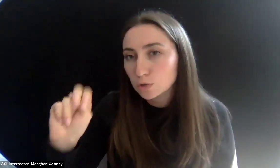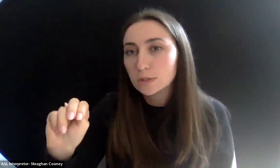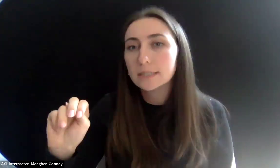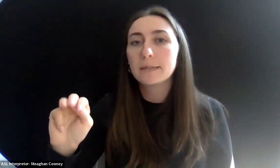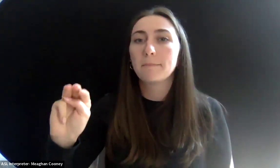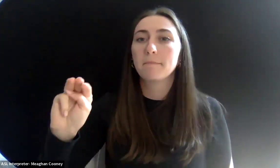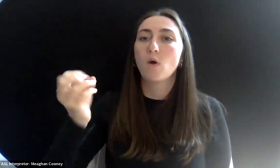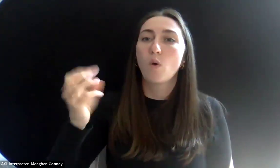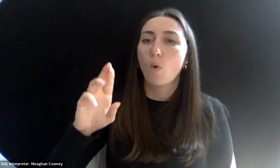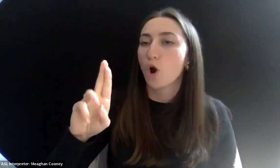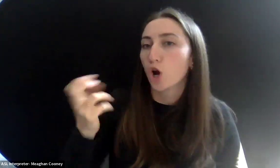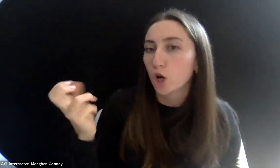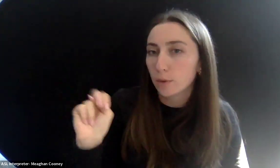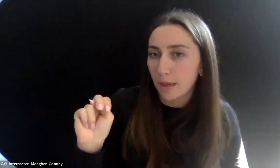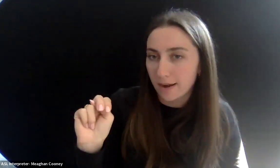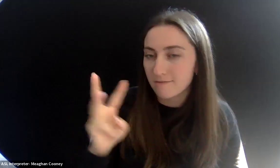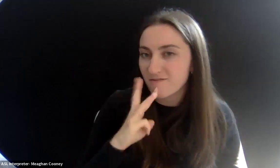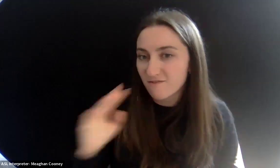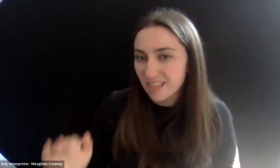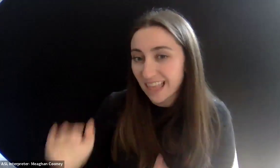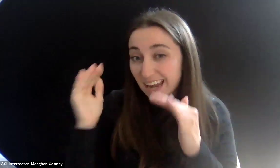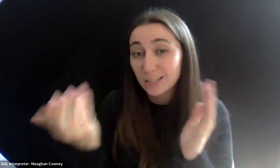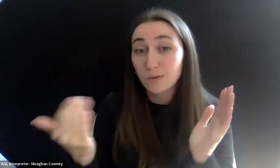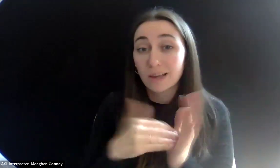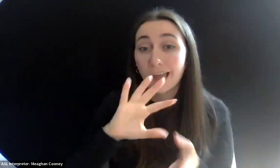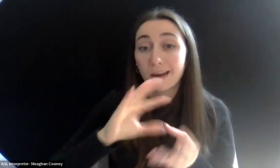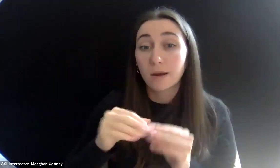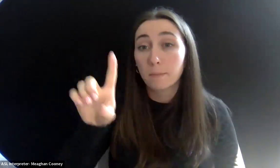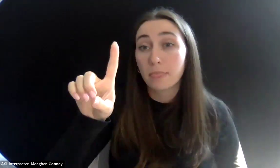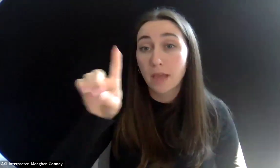So again 161 projects in the A zone and a good majority of